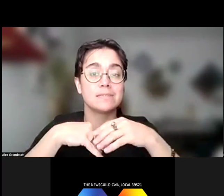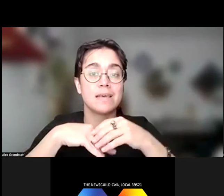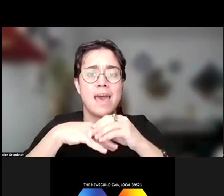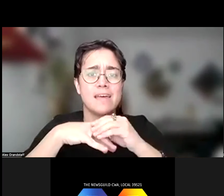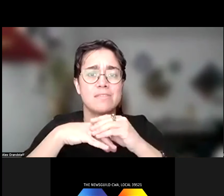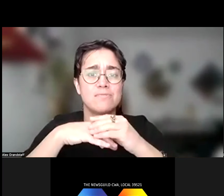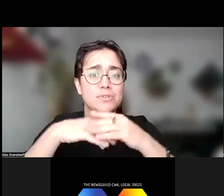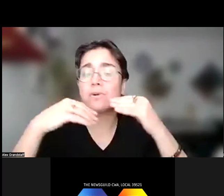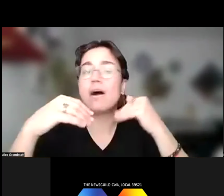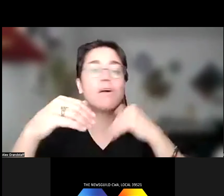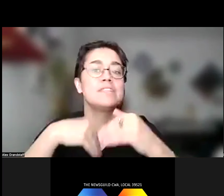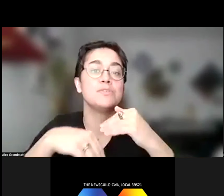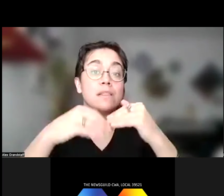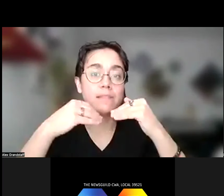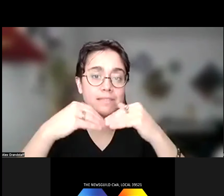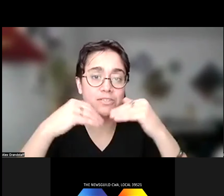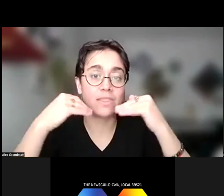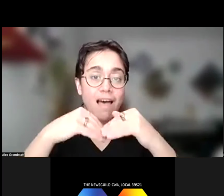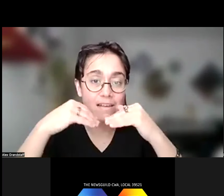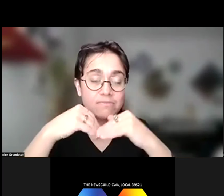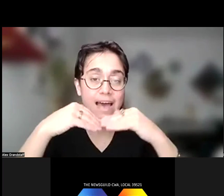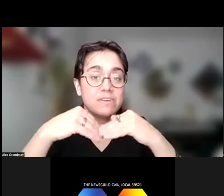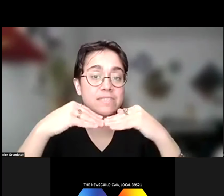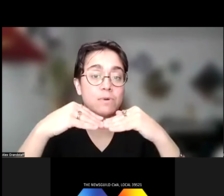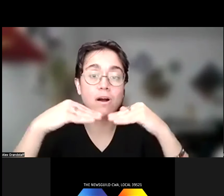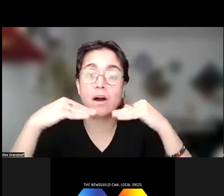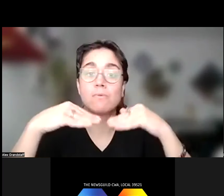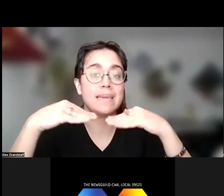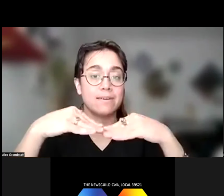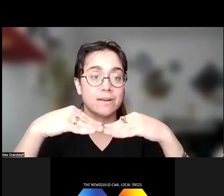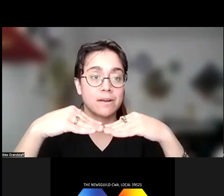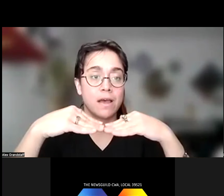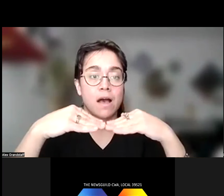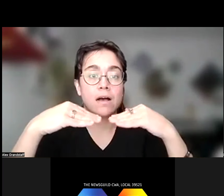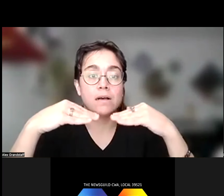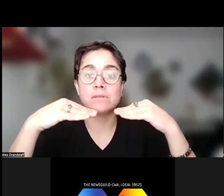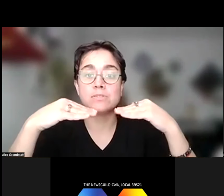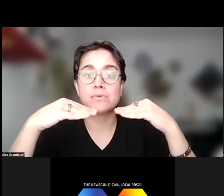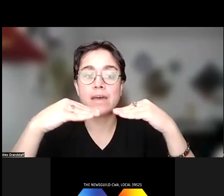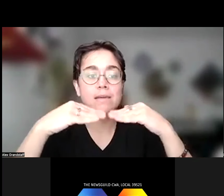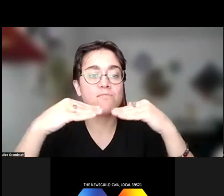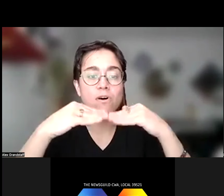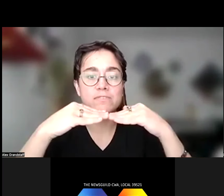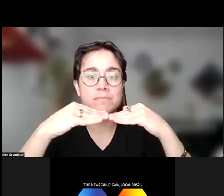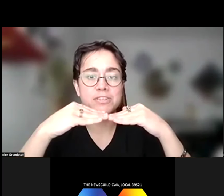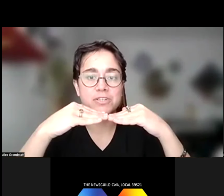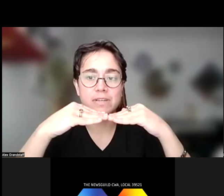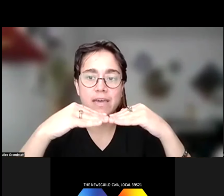locally working on that front. Like, locally working with my communities and the